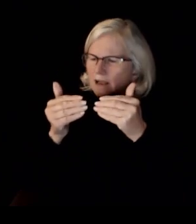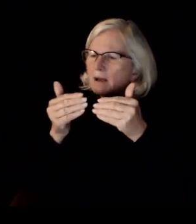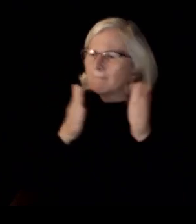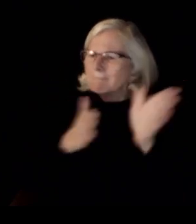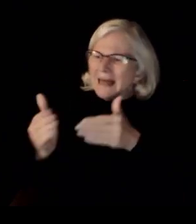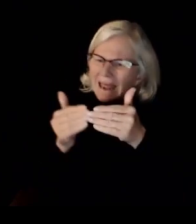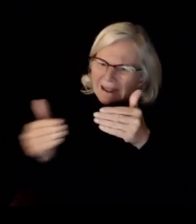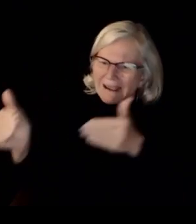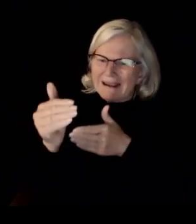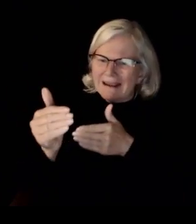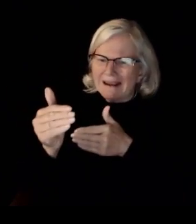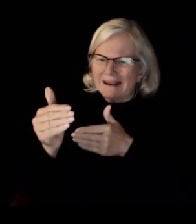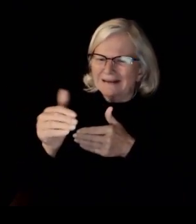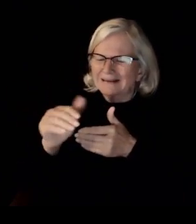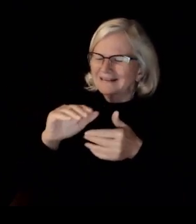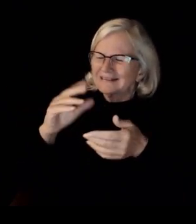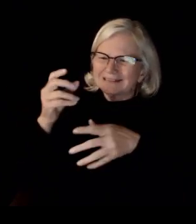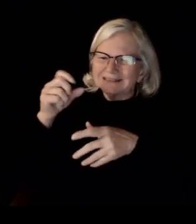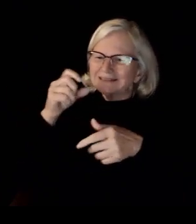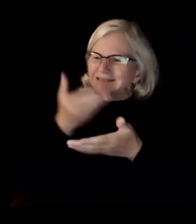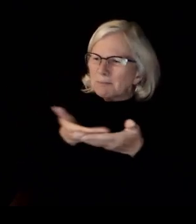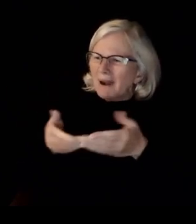this dynamic um and so we're trying to get ahead of it.